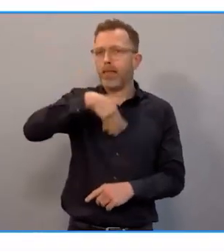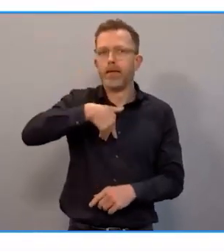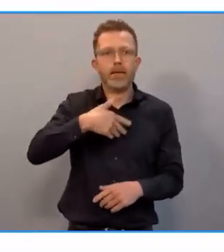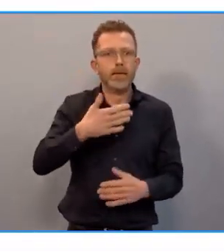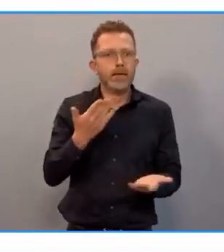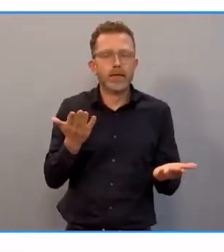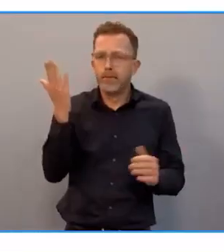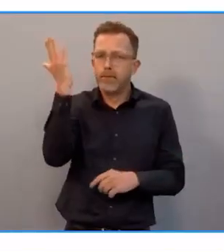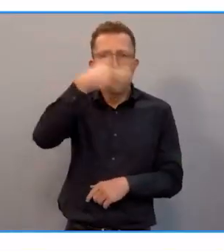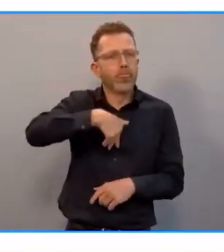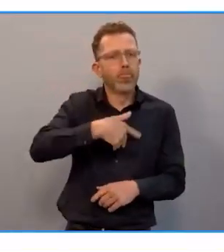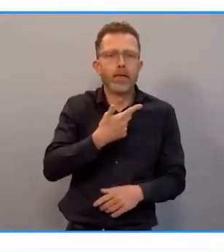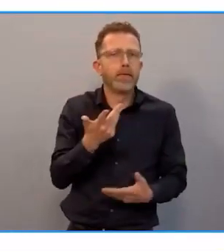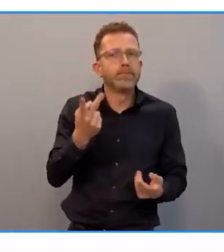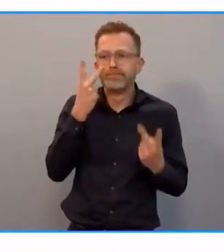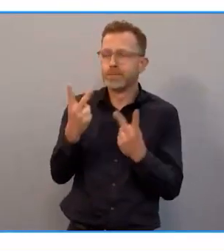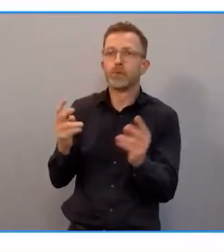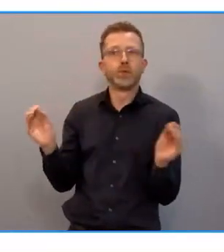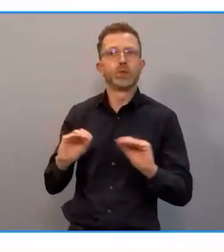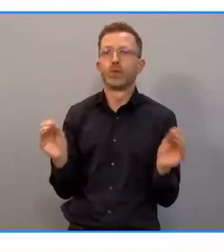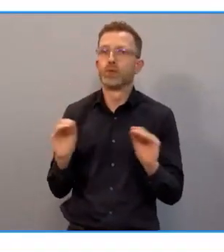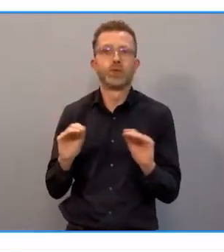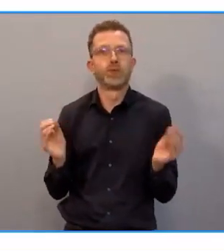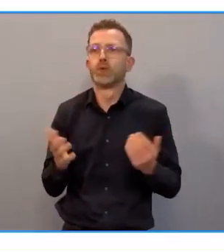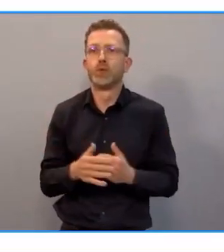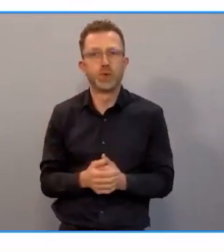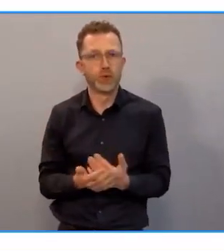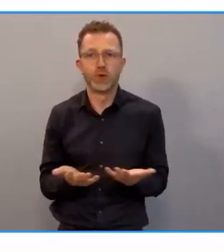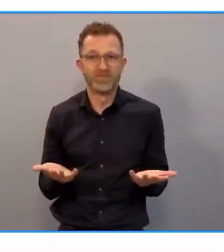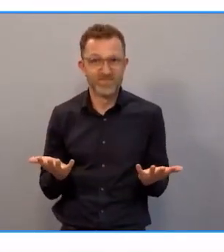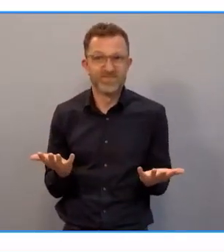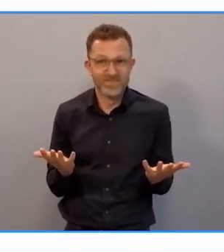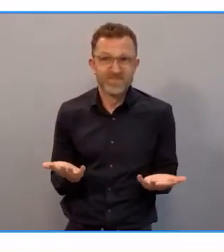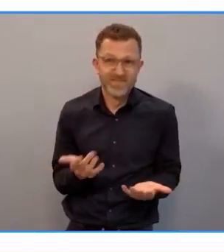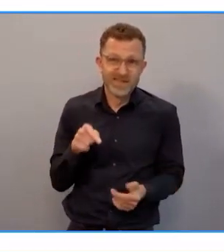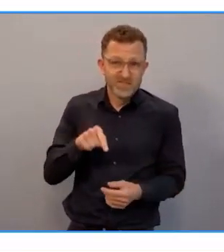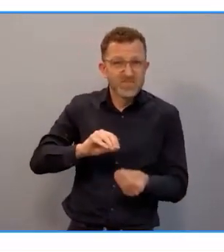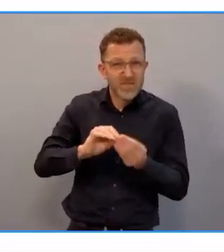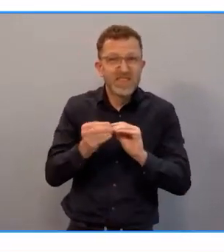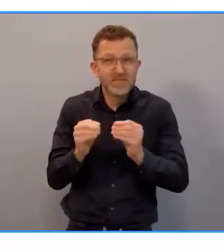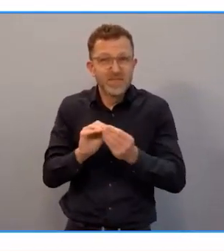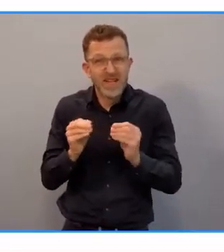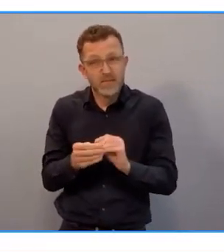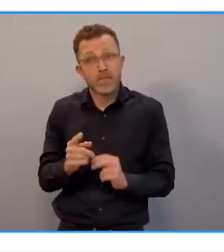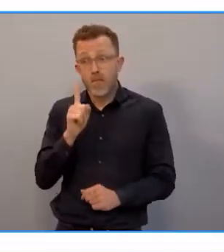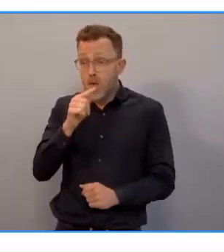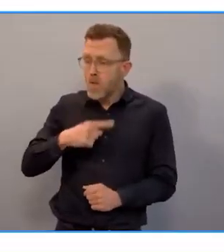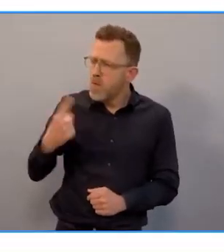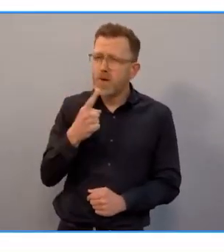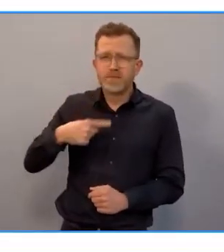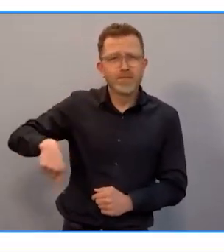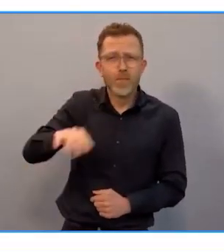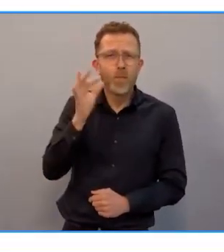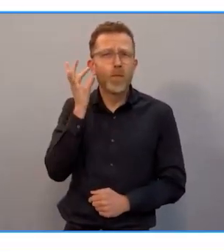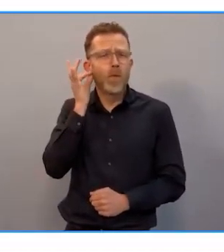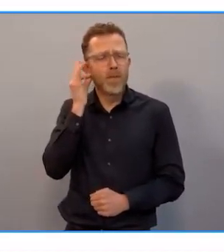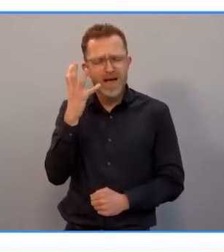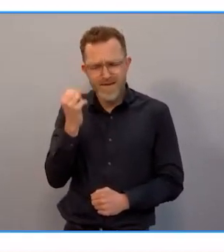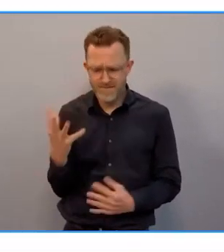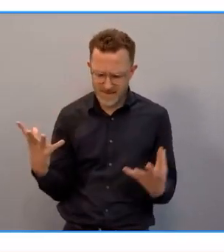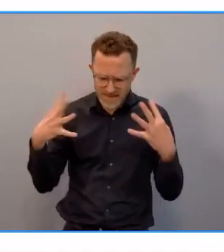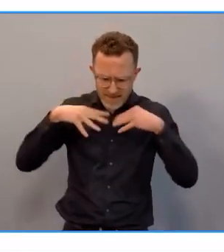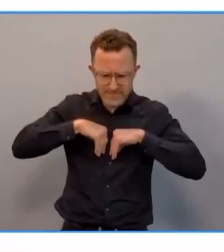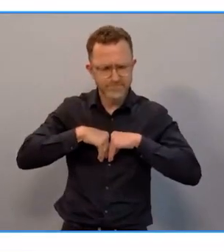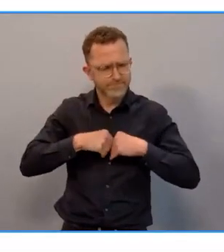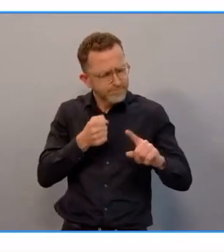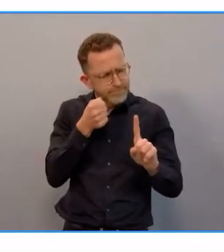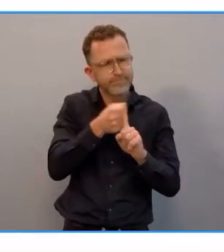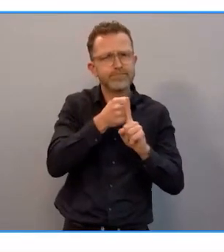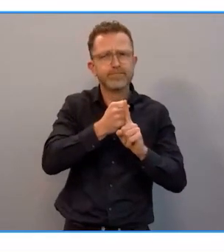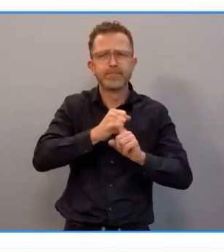determination and a clear vision.